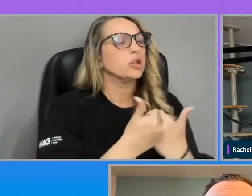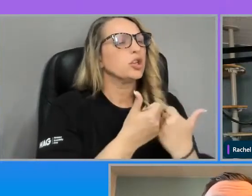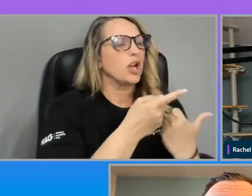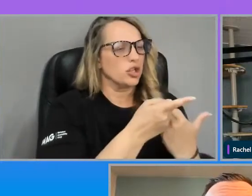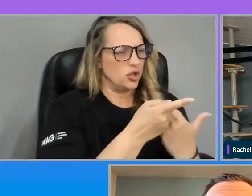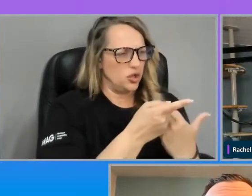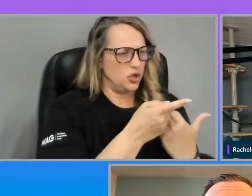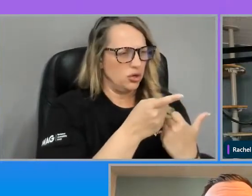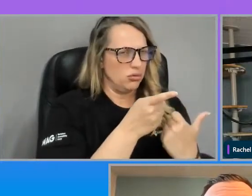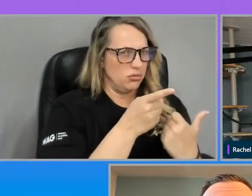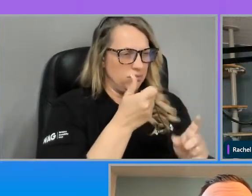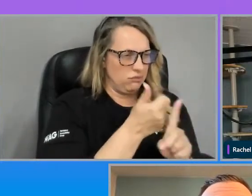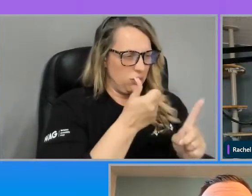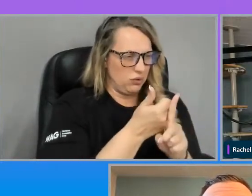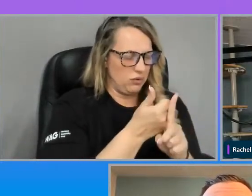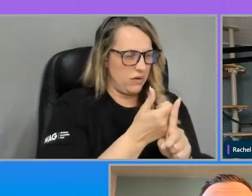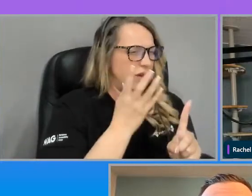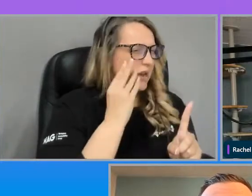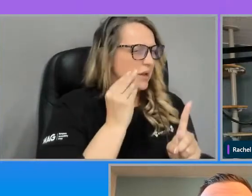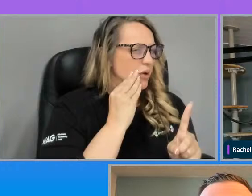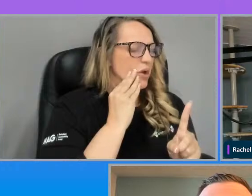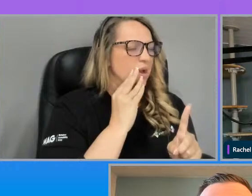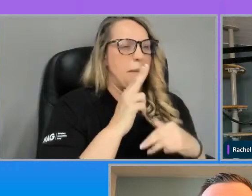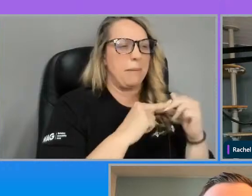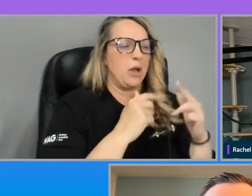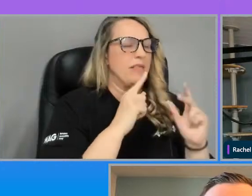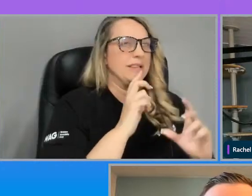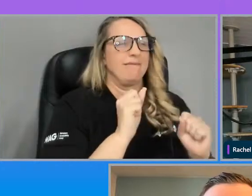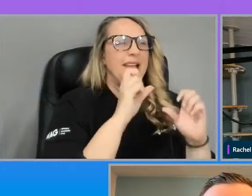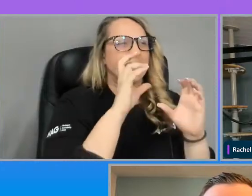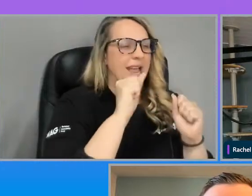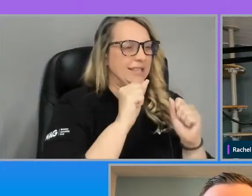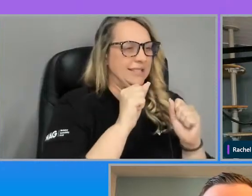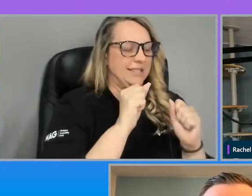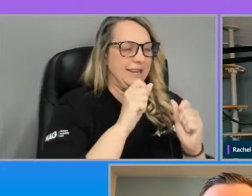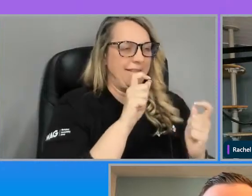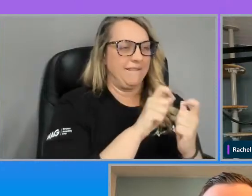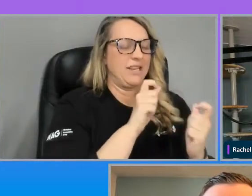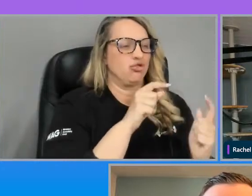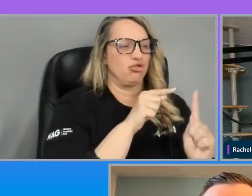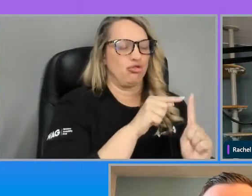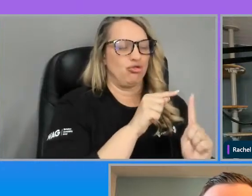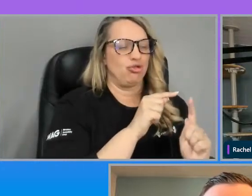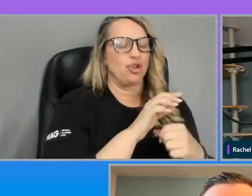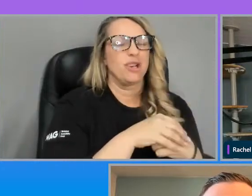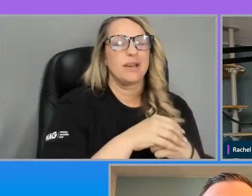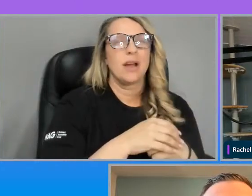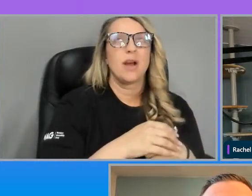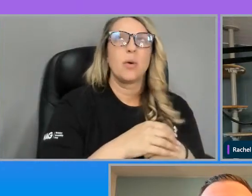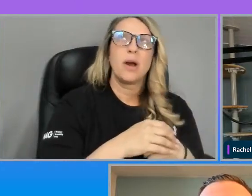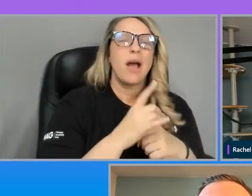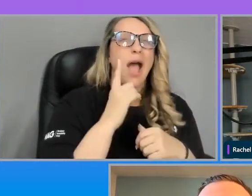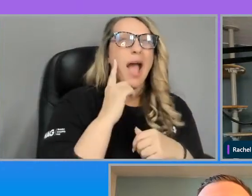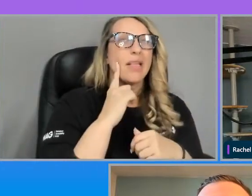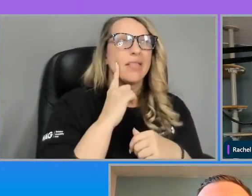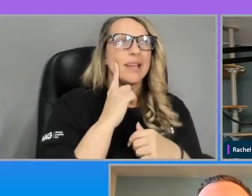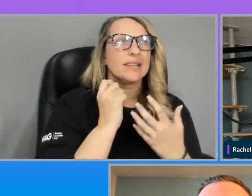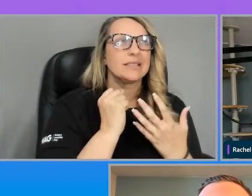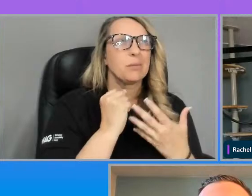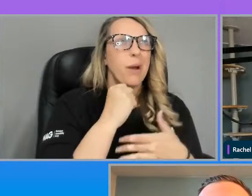the challenges you've come you have come across while building this fantastic feature?